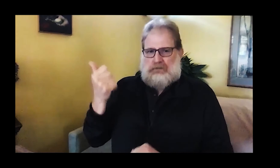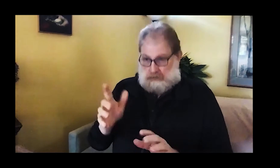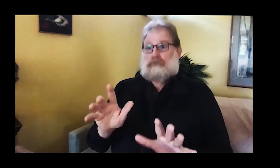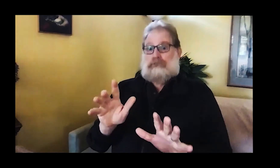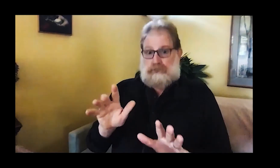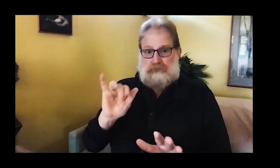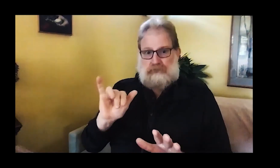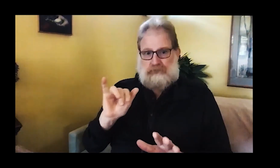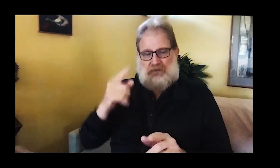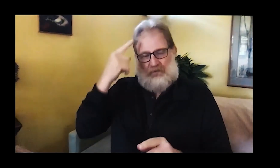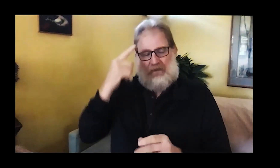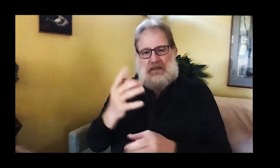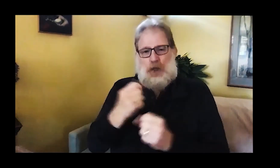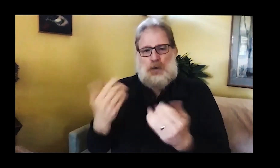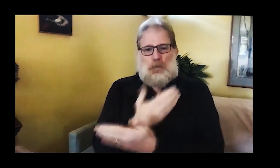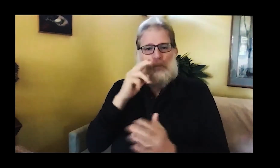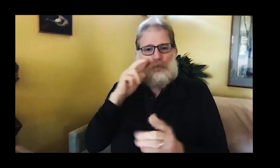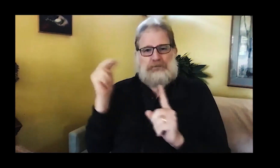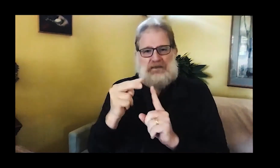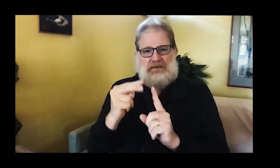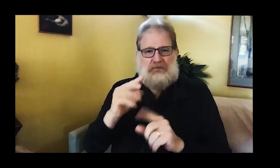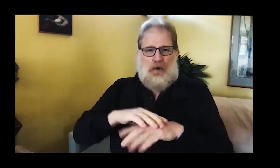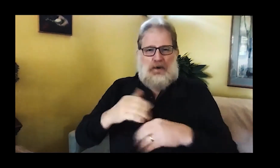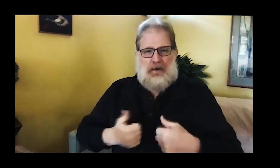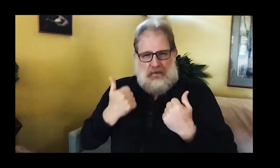and let them think of being someone else to give them a new perspective on life.